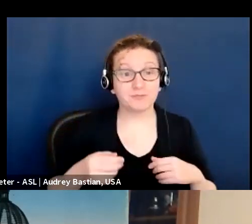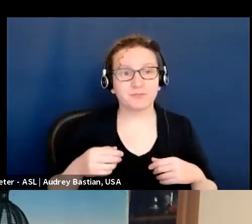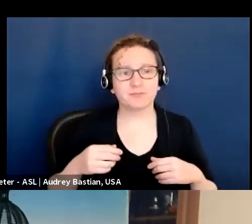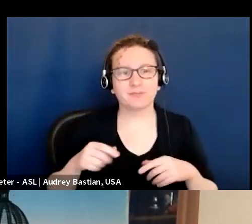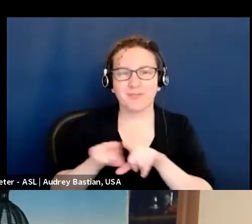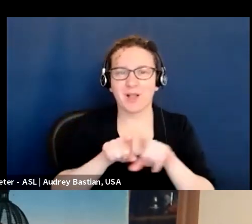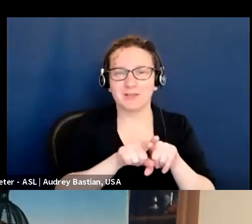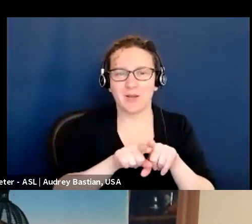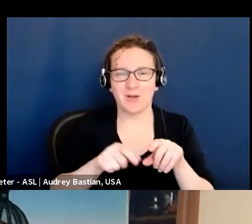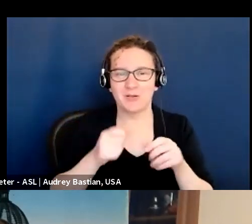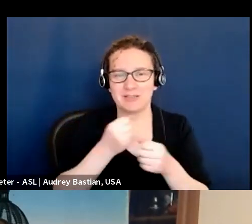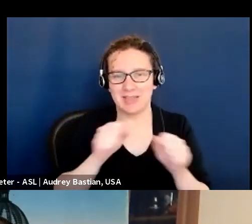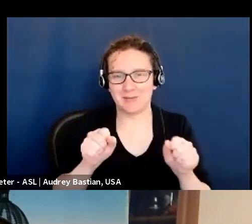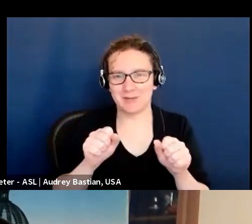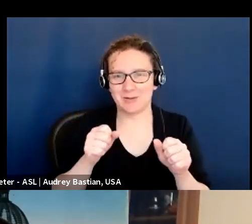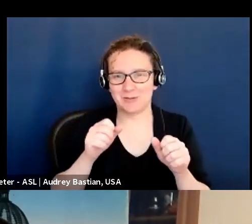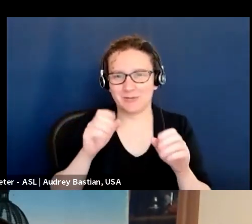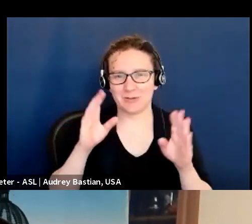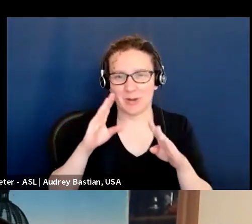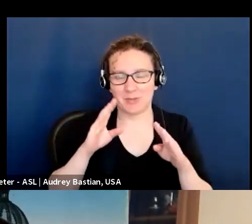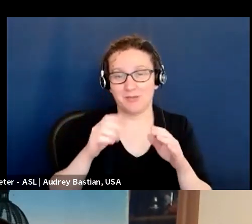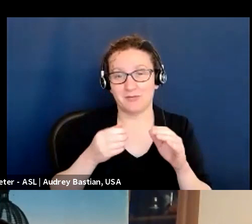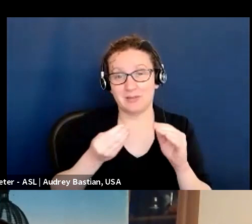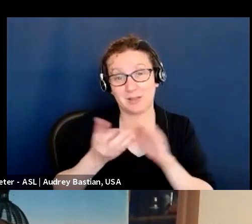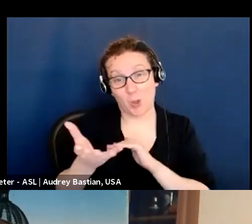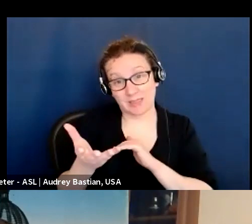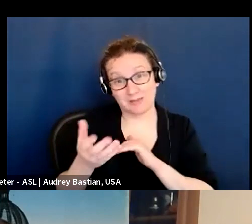The program knew when you submitted your